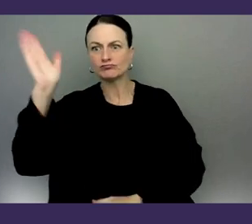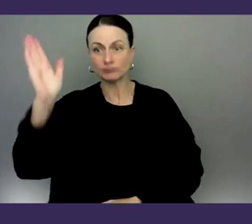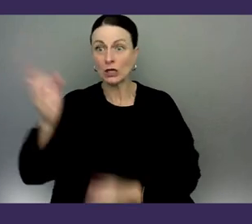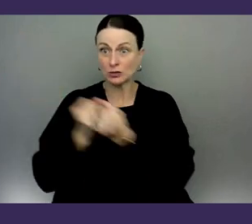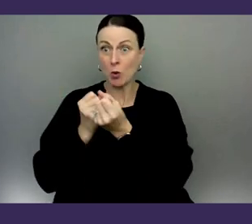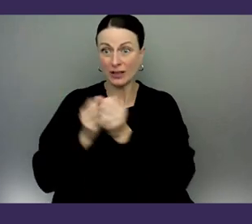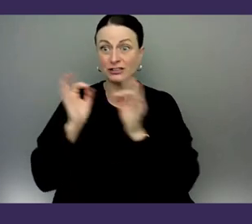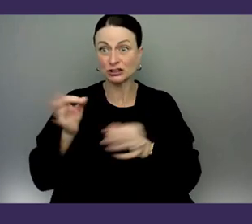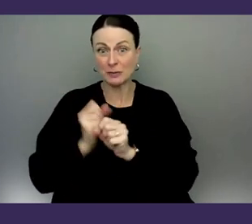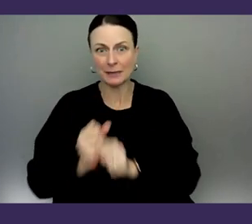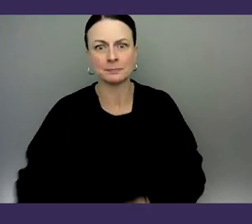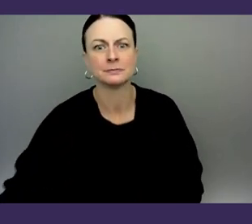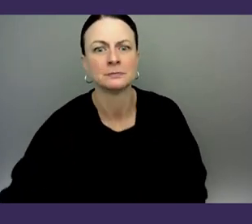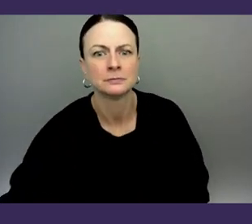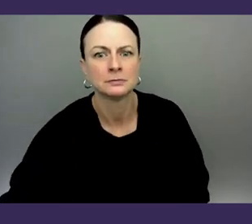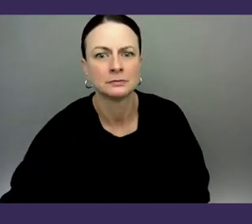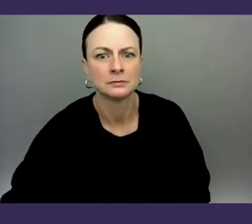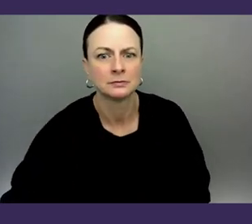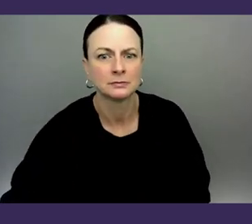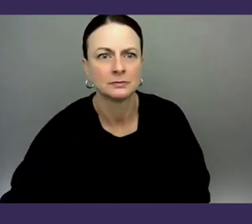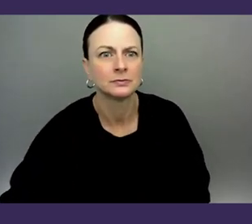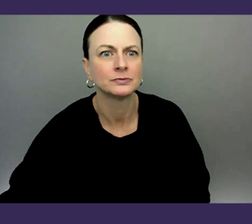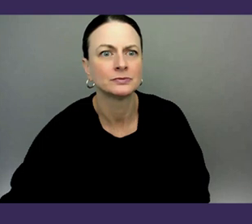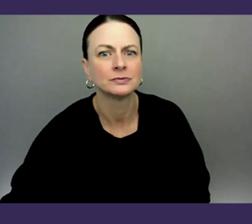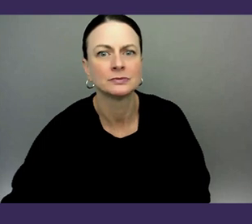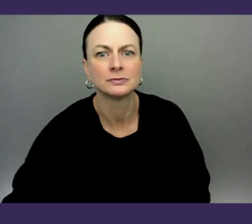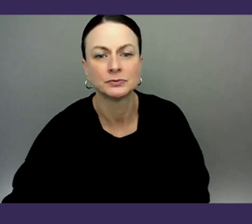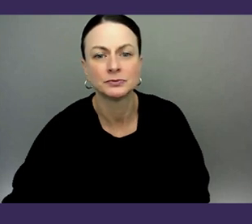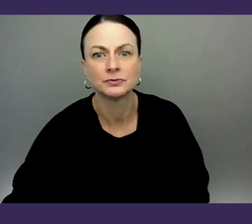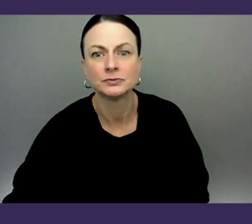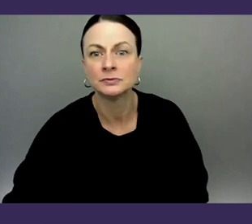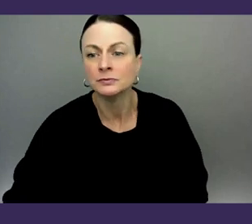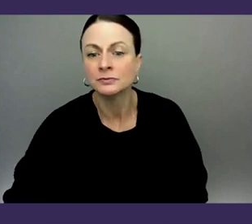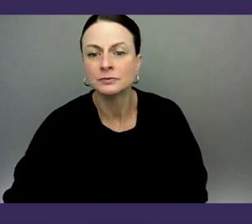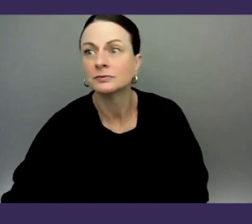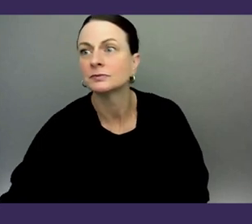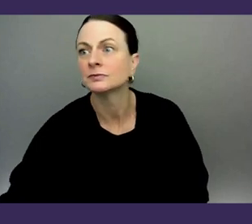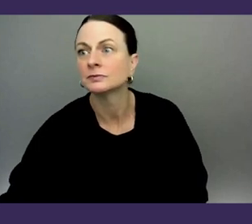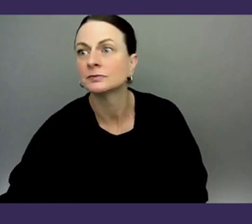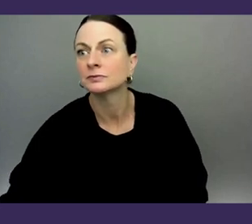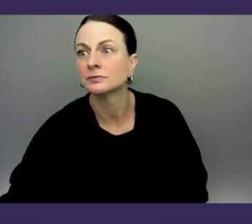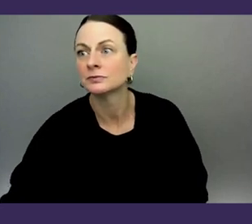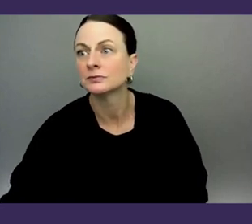Now, mind you, my Karla is, today, she's 40 years old.